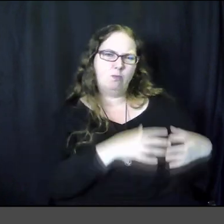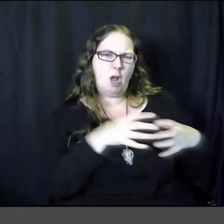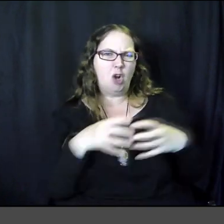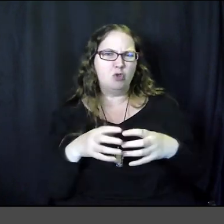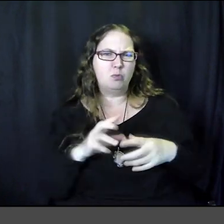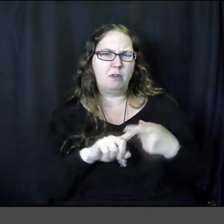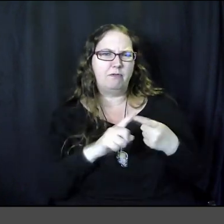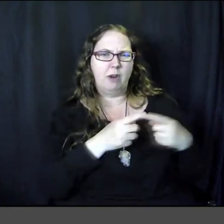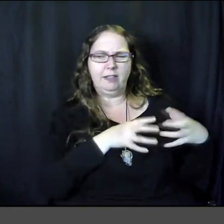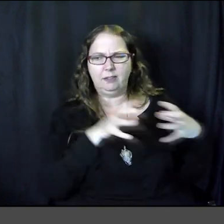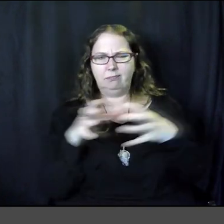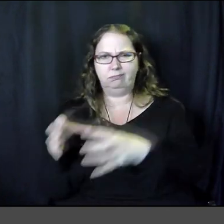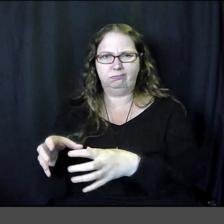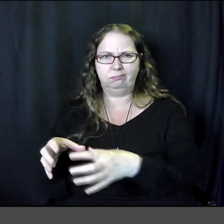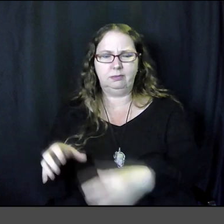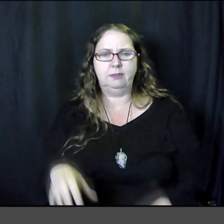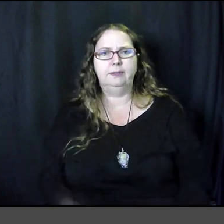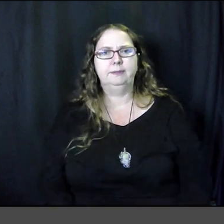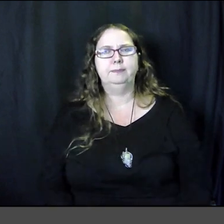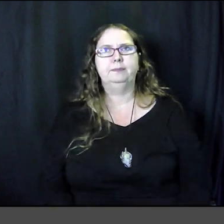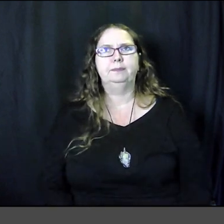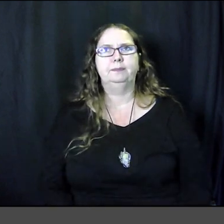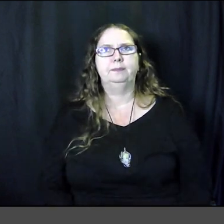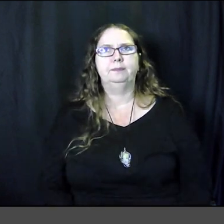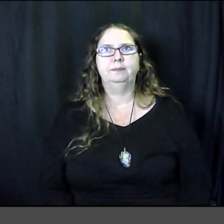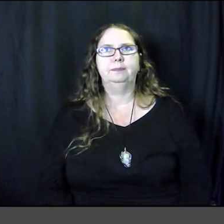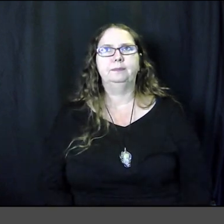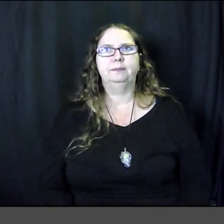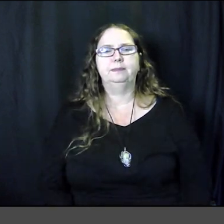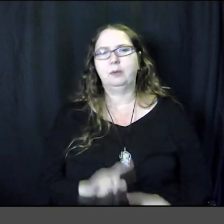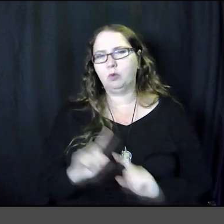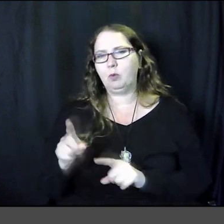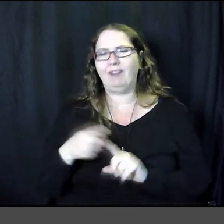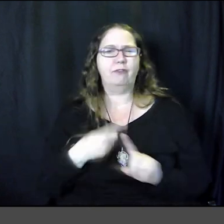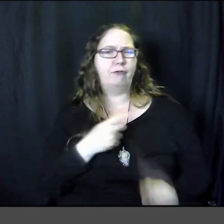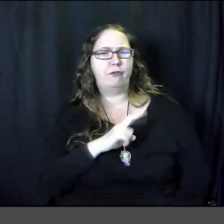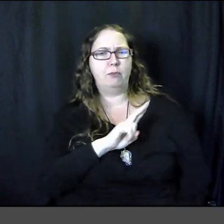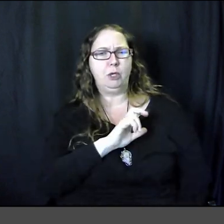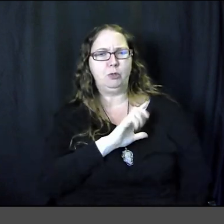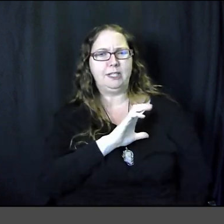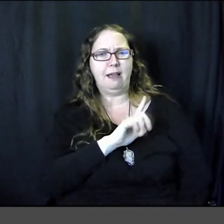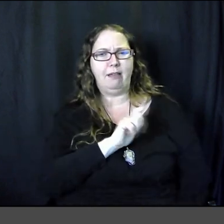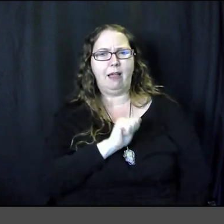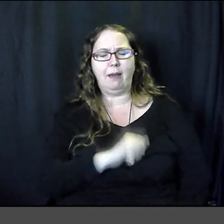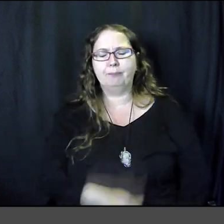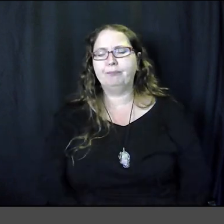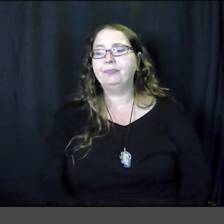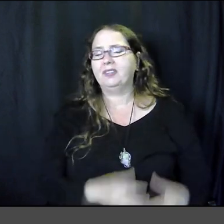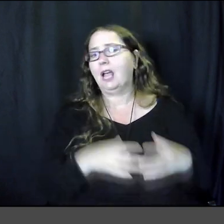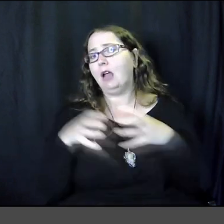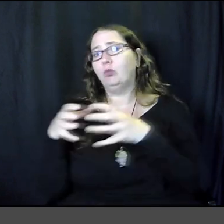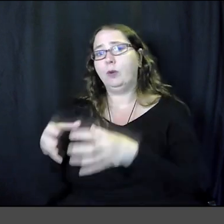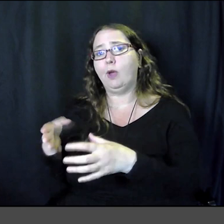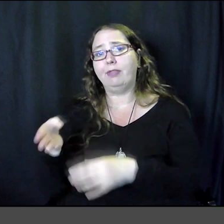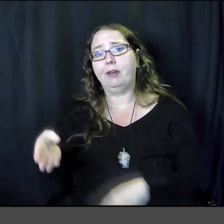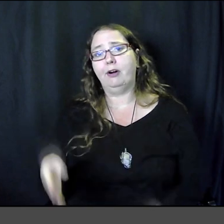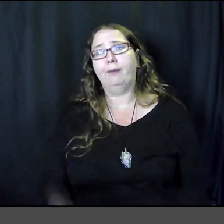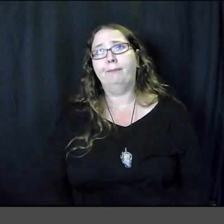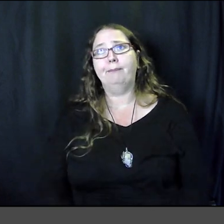AND WE ALL WENT, AND I SAID, AND HE SAID, JUAN, YOU KNOW,